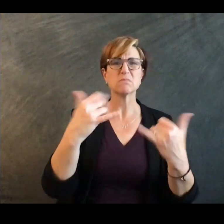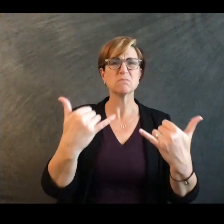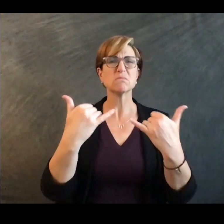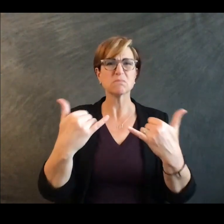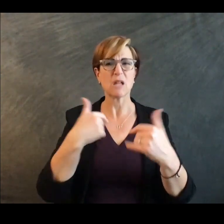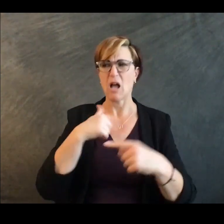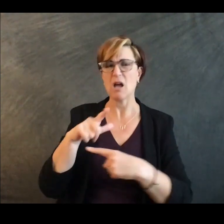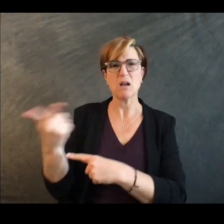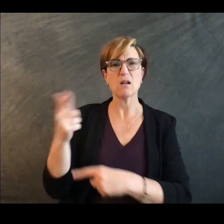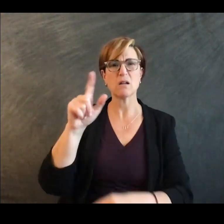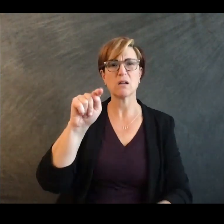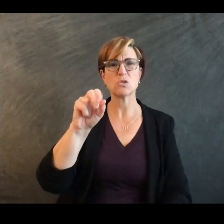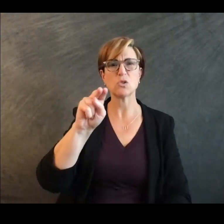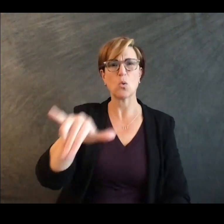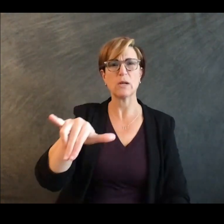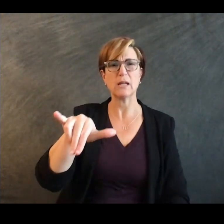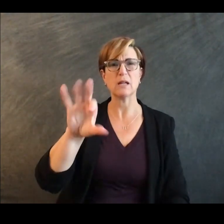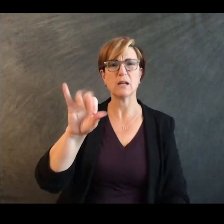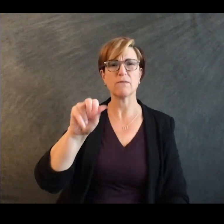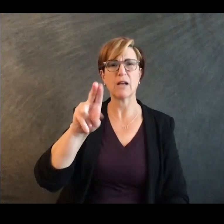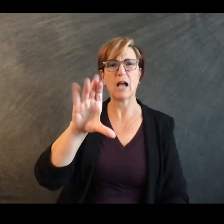you come up and address that one and then I'll continue but if you could